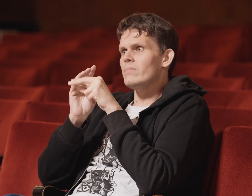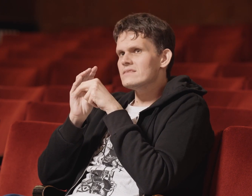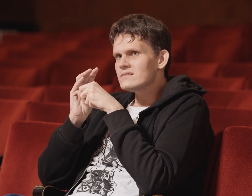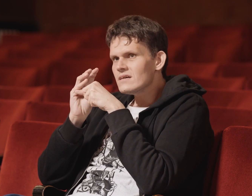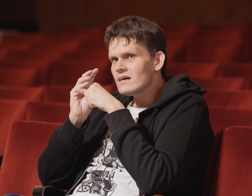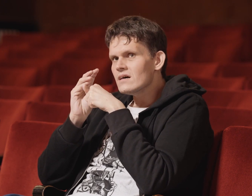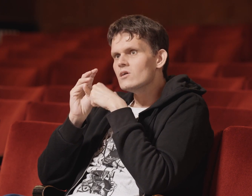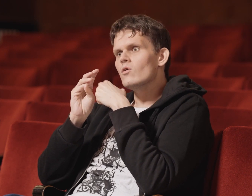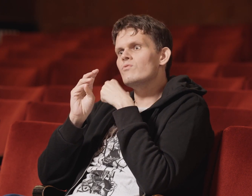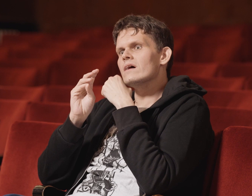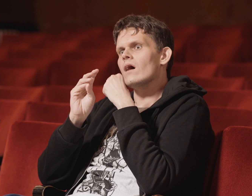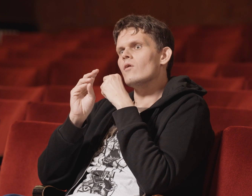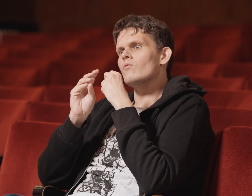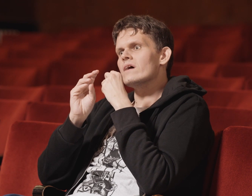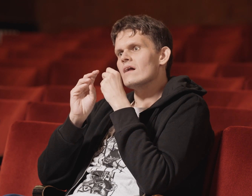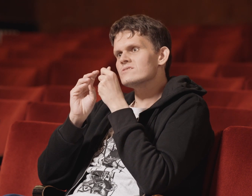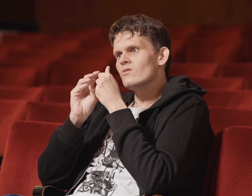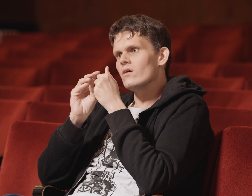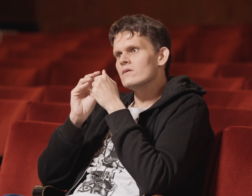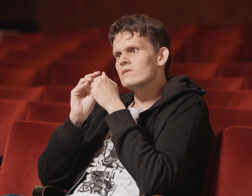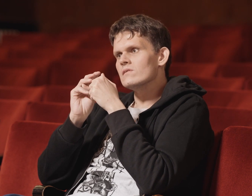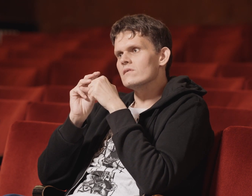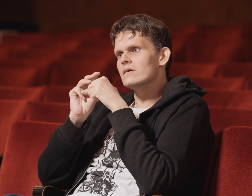but we are also...